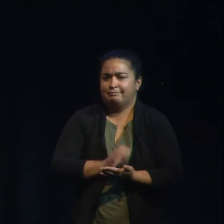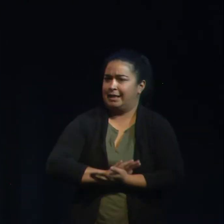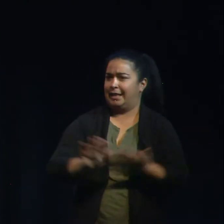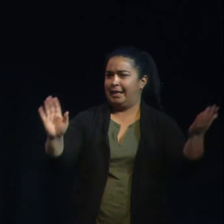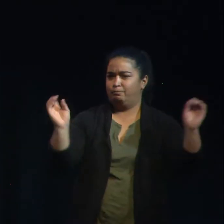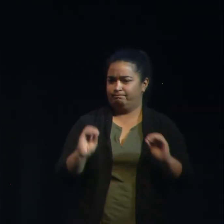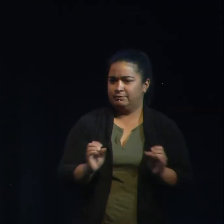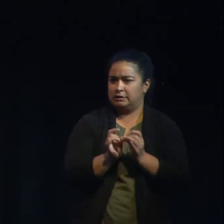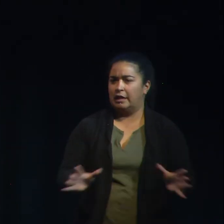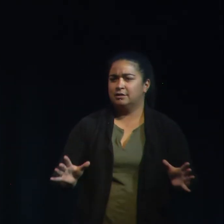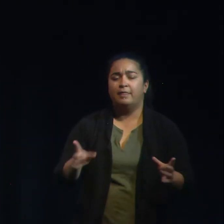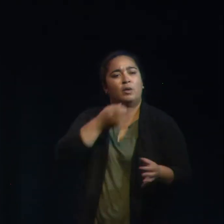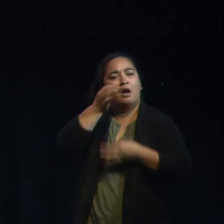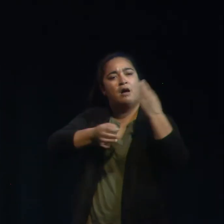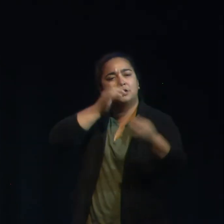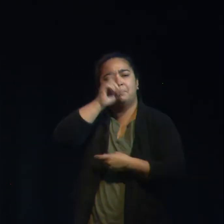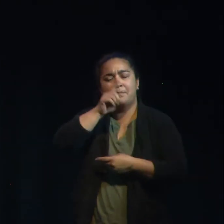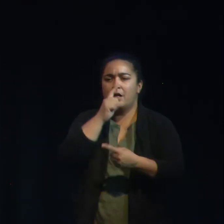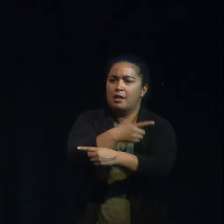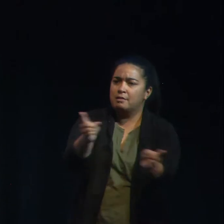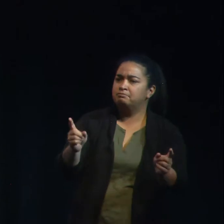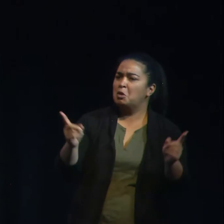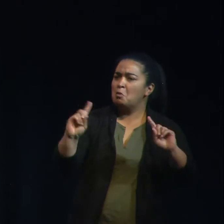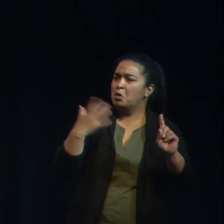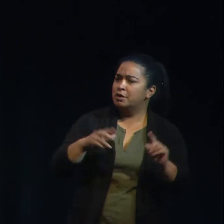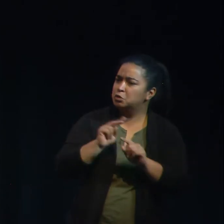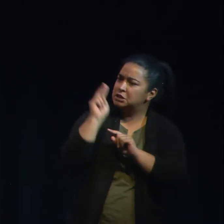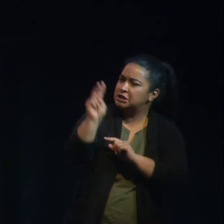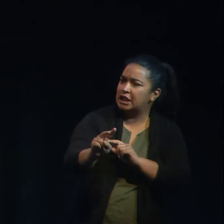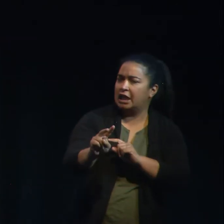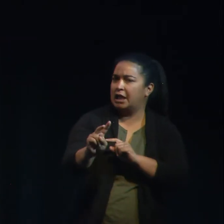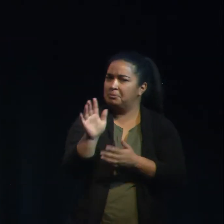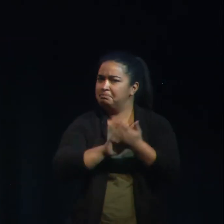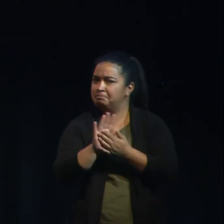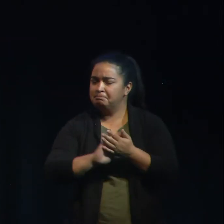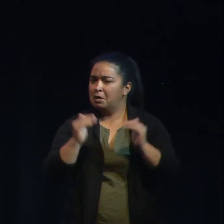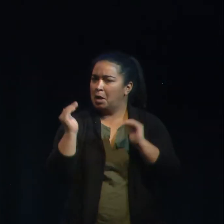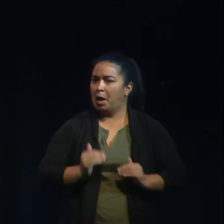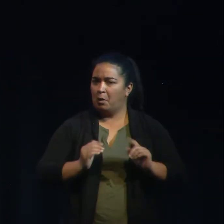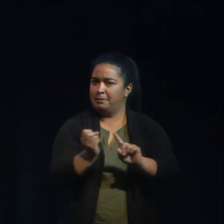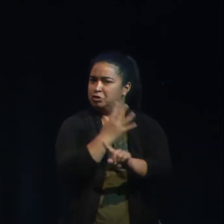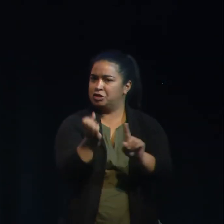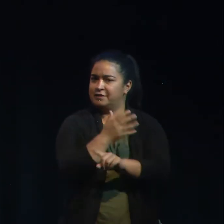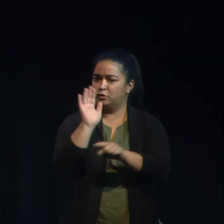we asked people what it was that people would like to see in a low emissions future in 2050.